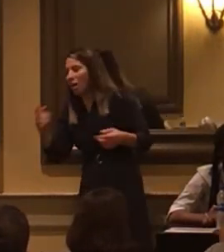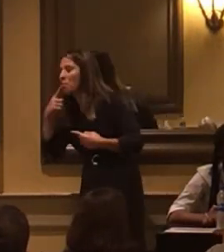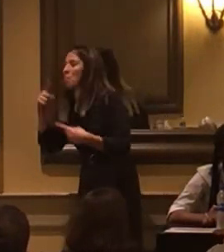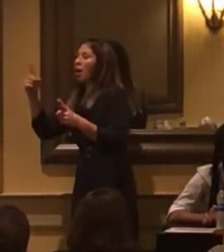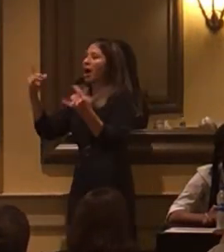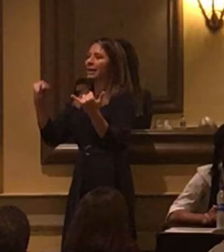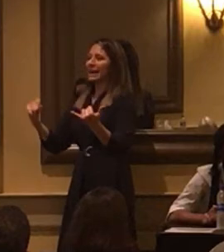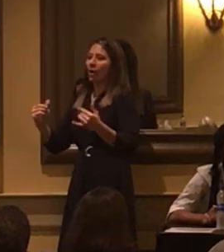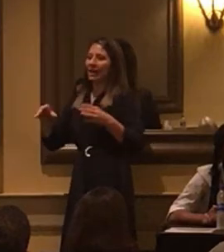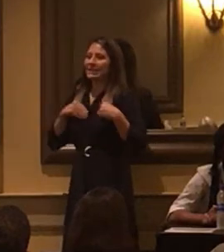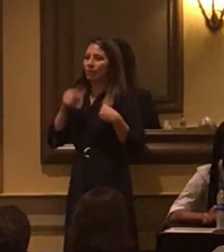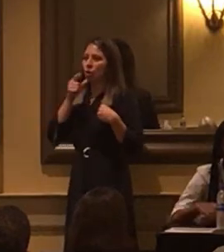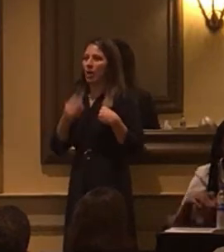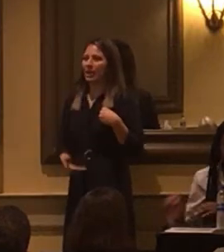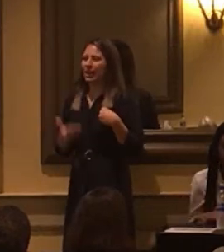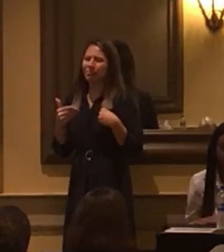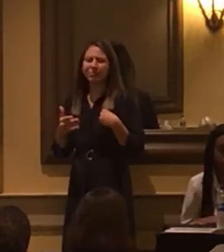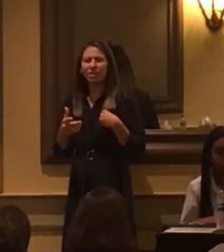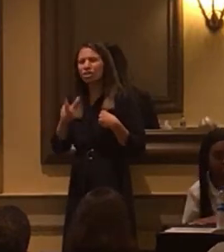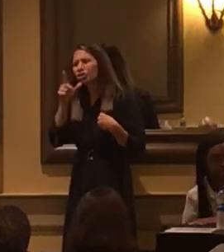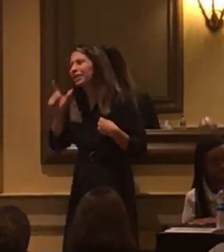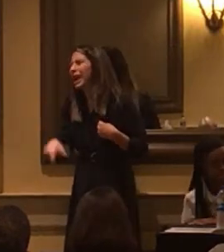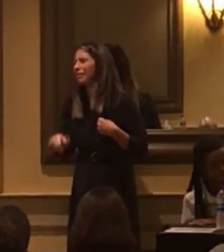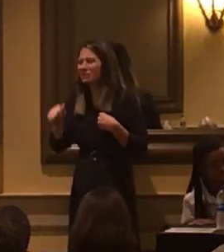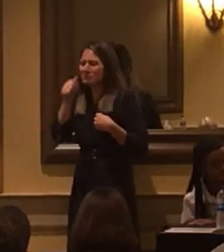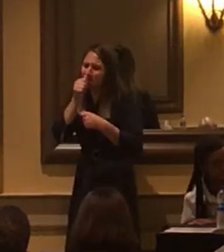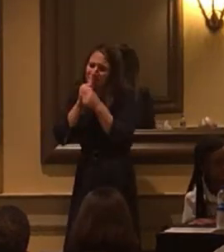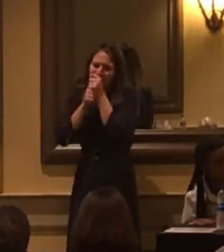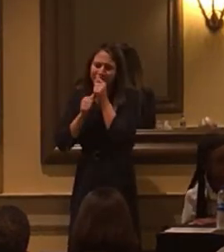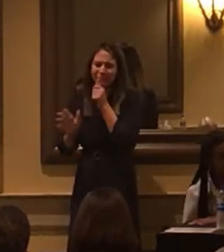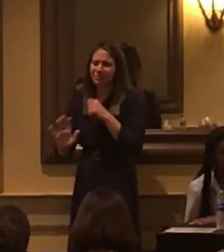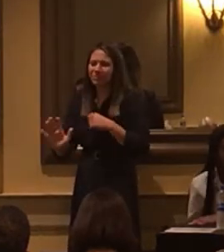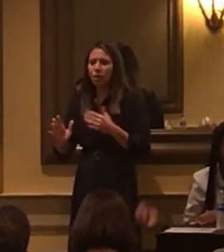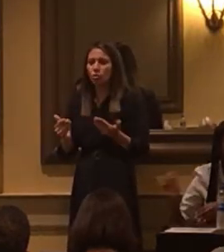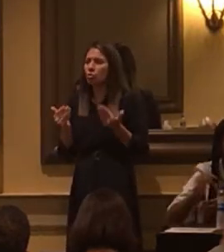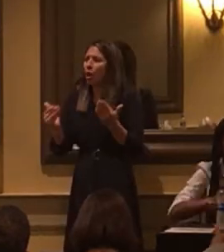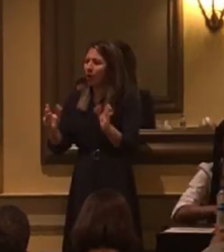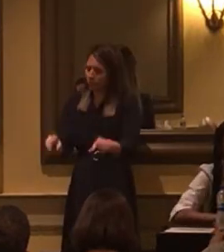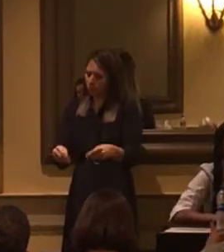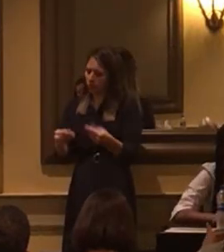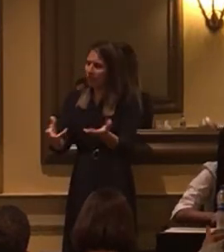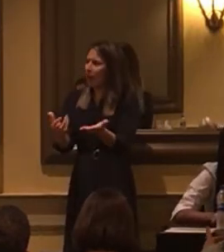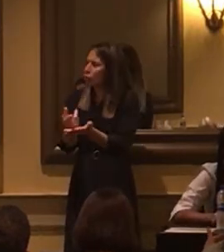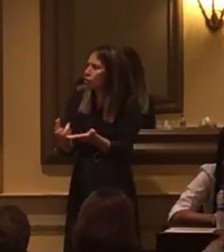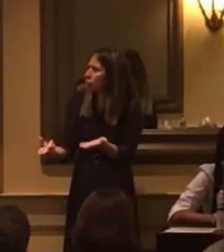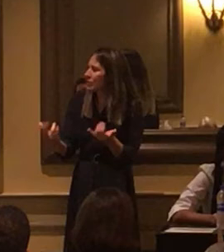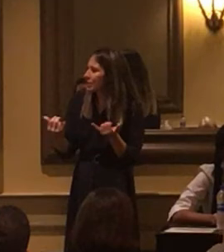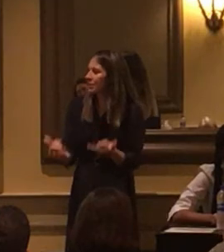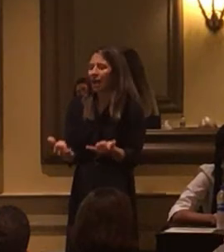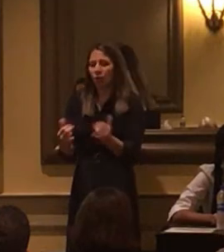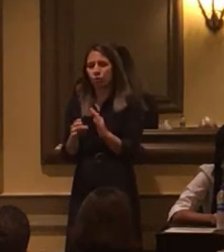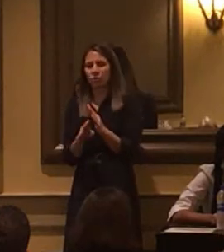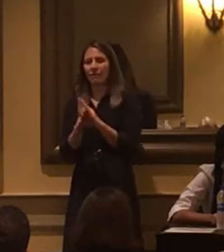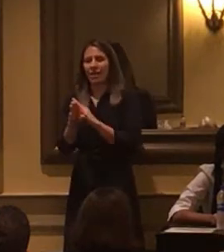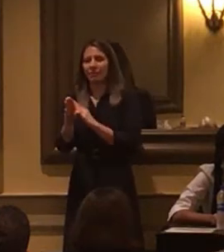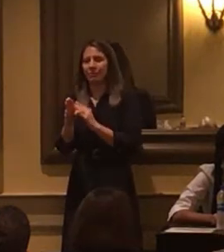I think definitely you can give them sources now like to develop, you know, self love (PHONE DINGS)